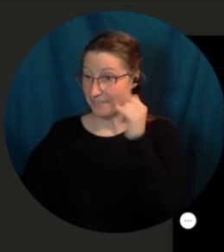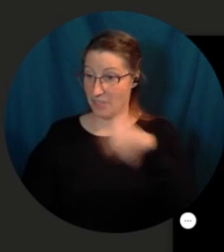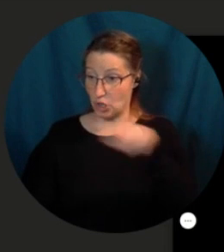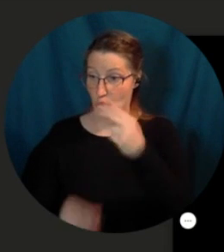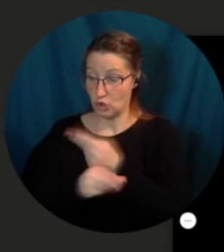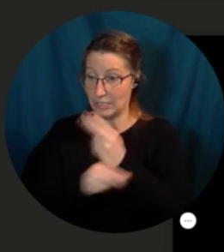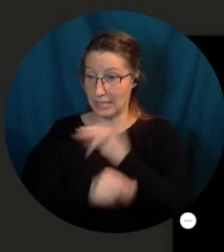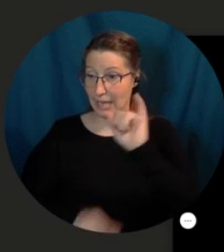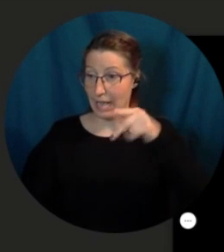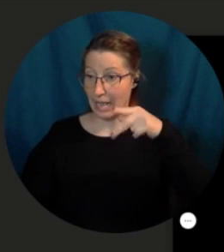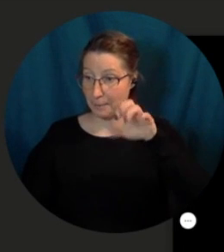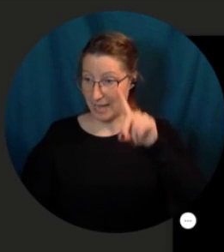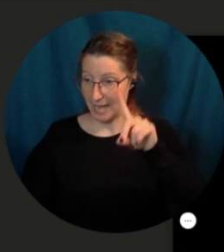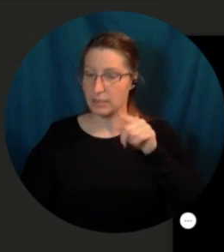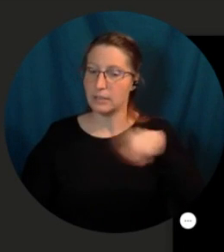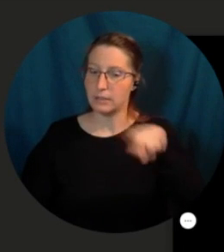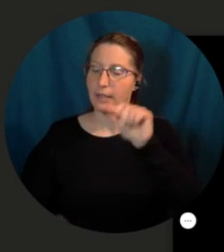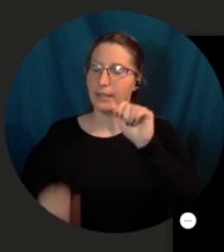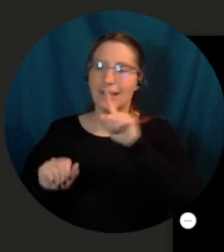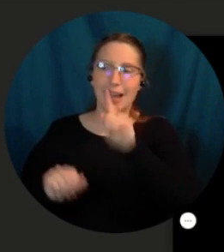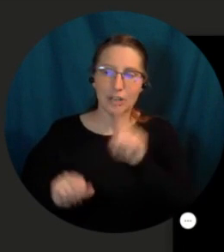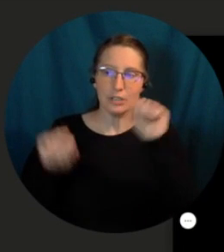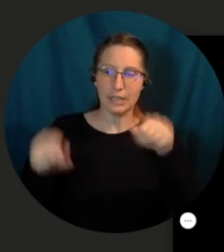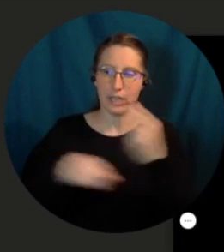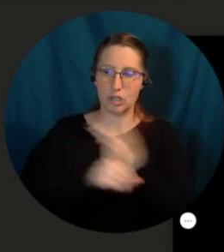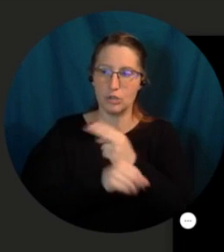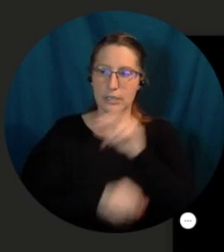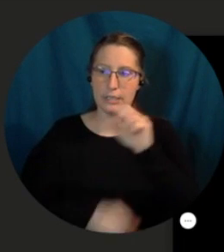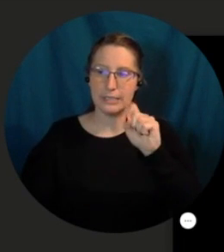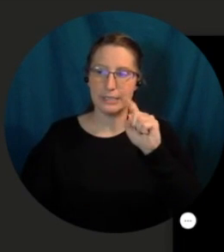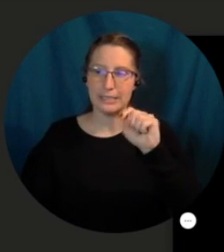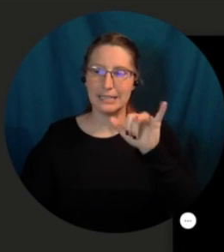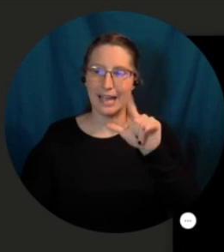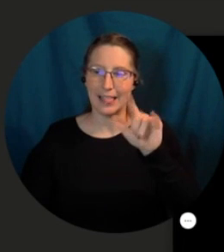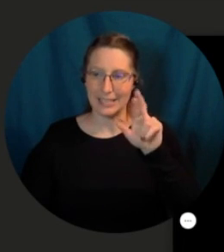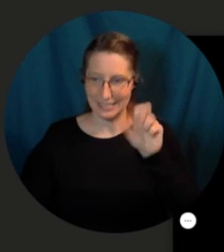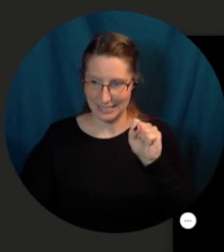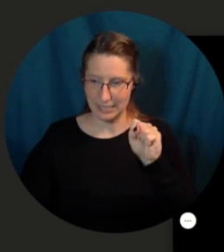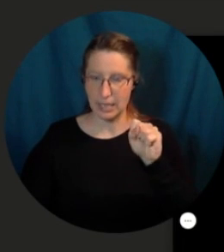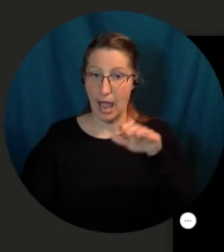they can actually use a stylus on the iPad itself to write